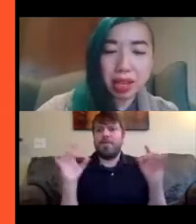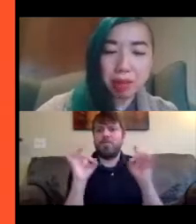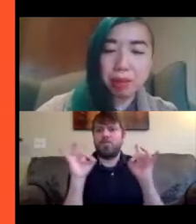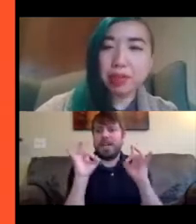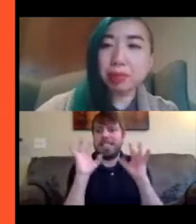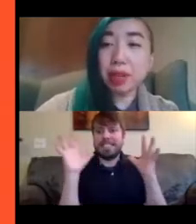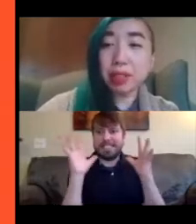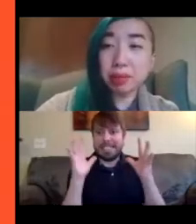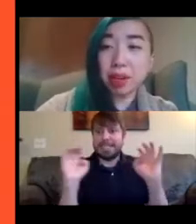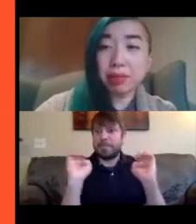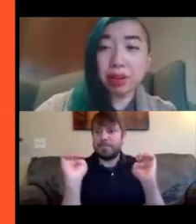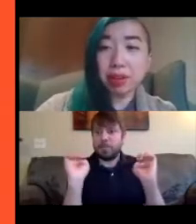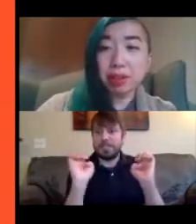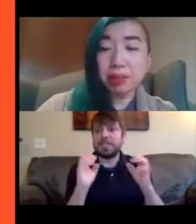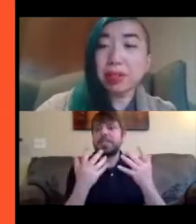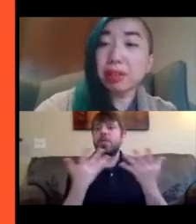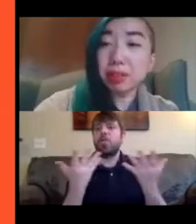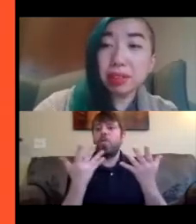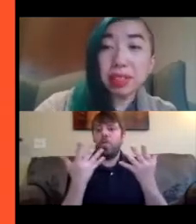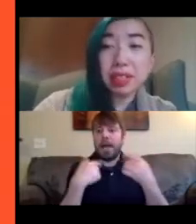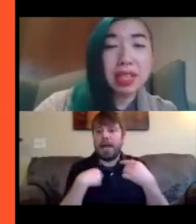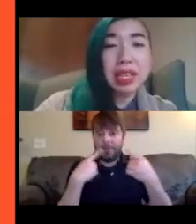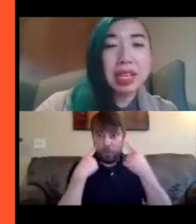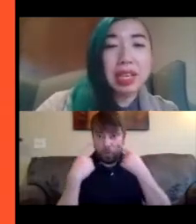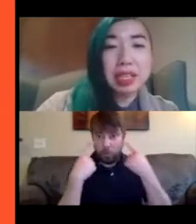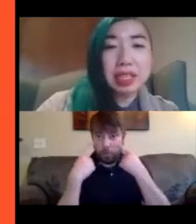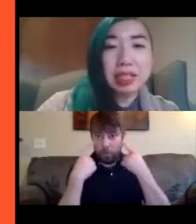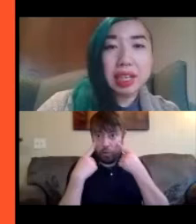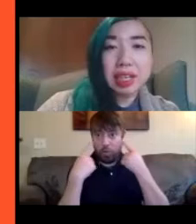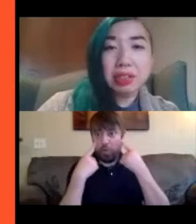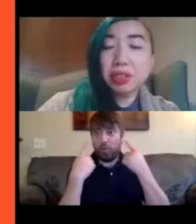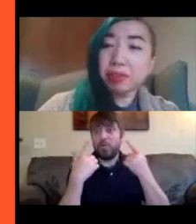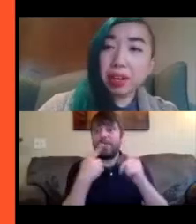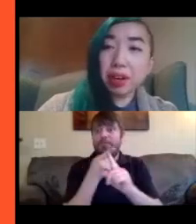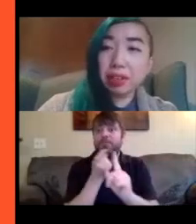people have expressed and what I've heard, myself included, is that it's just a very hard time